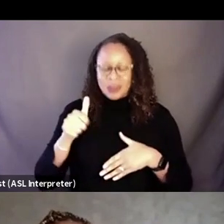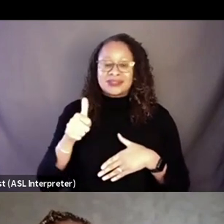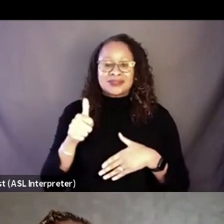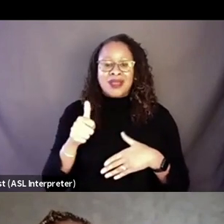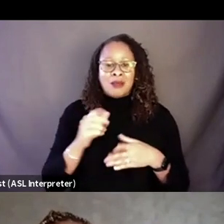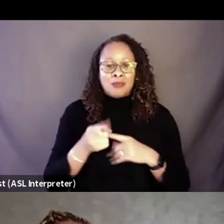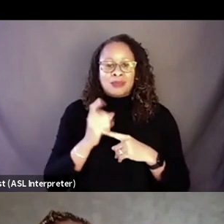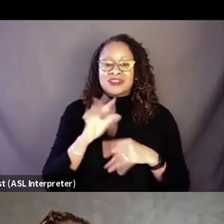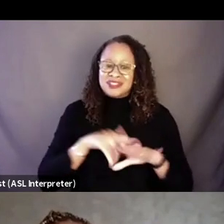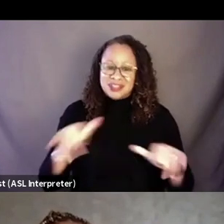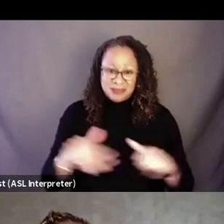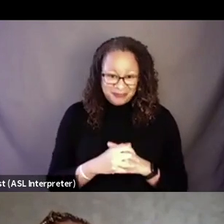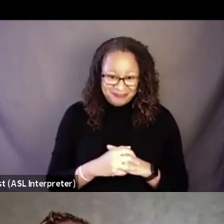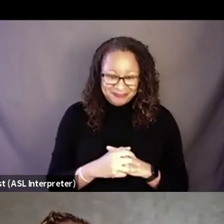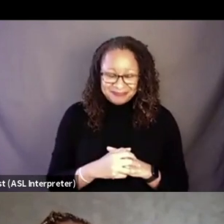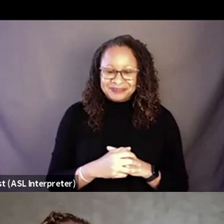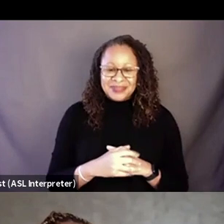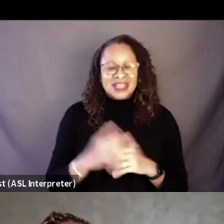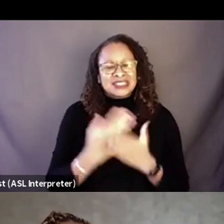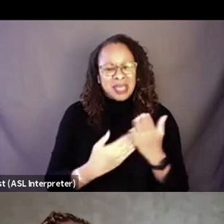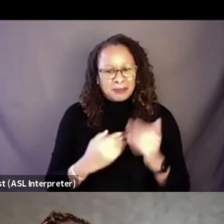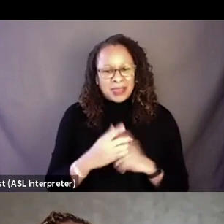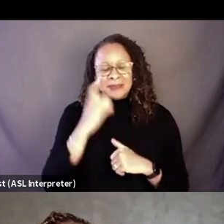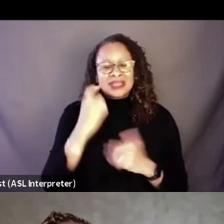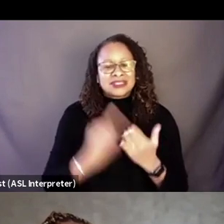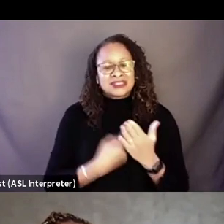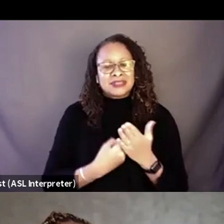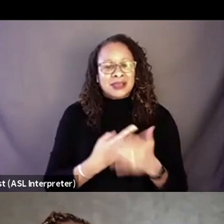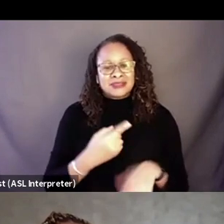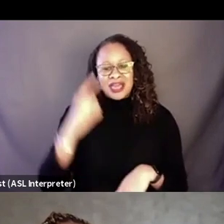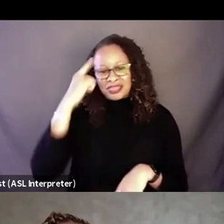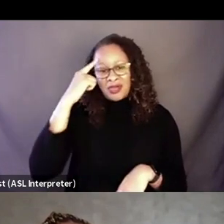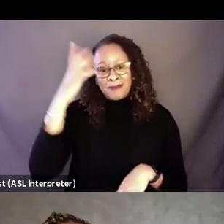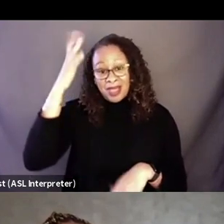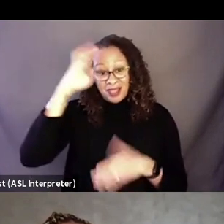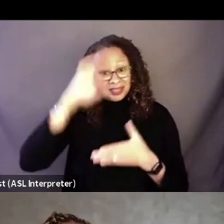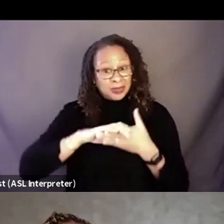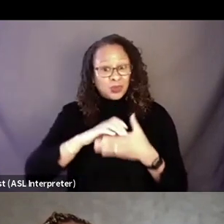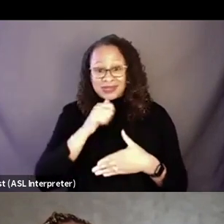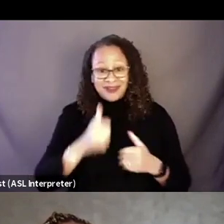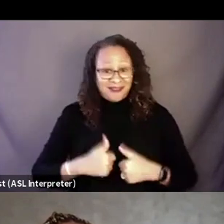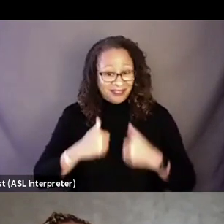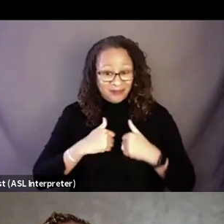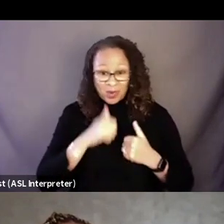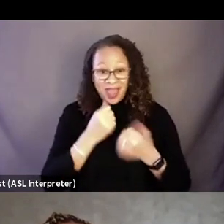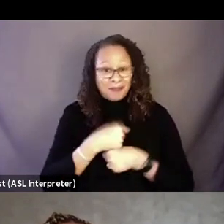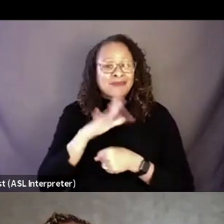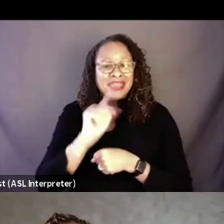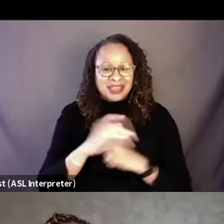Some of them, because there are times when I thought my husband was not gonna make it and then to go and see him